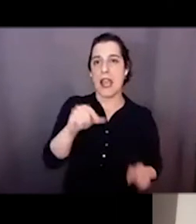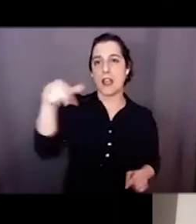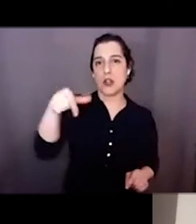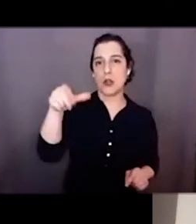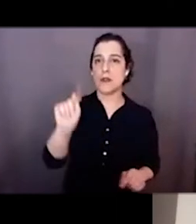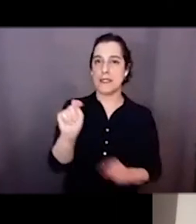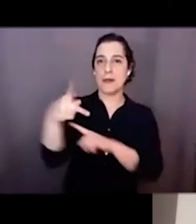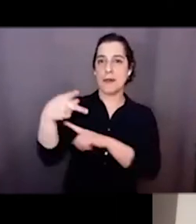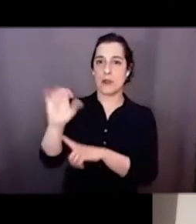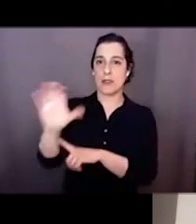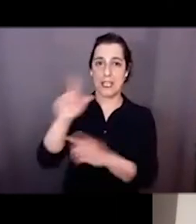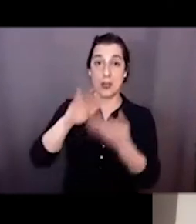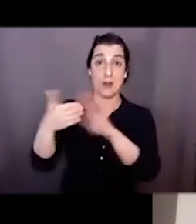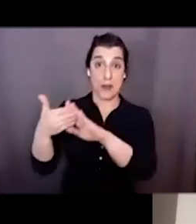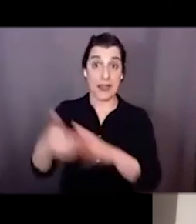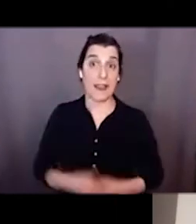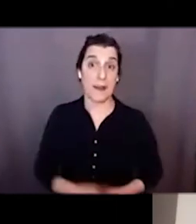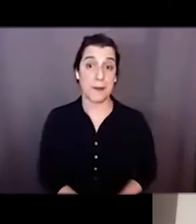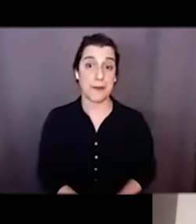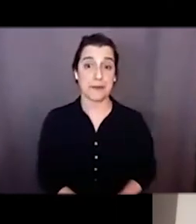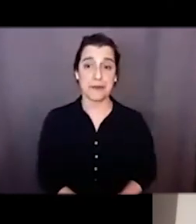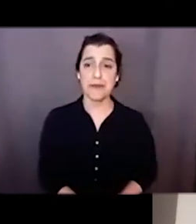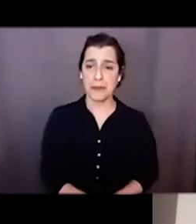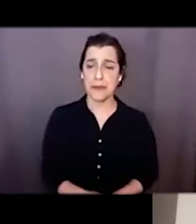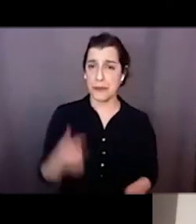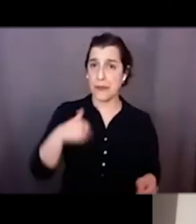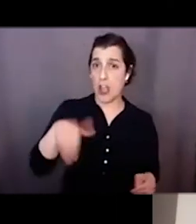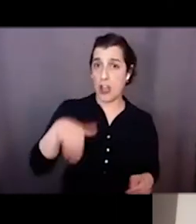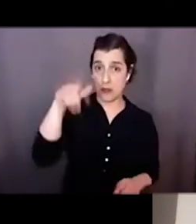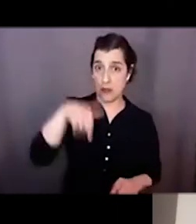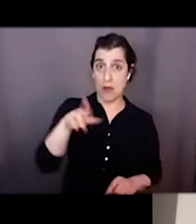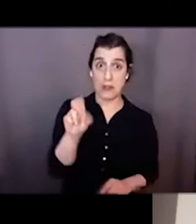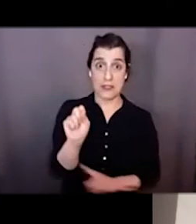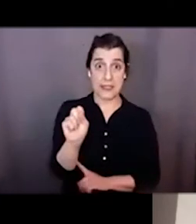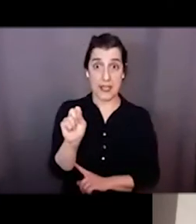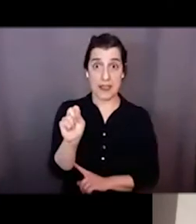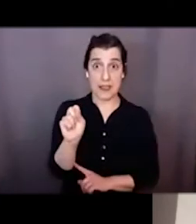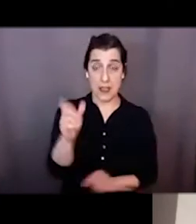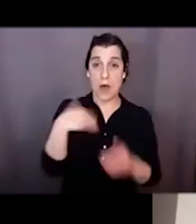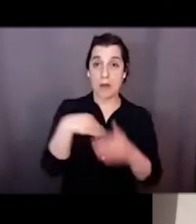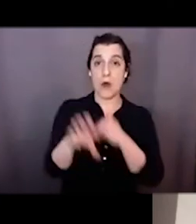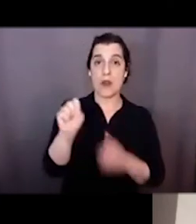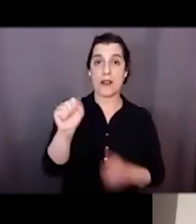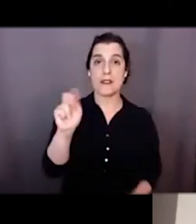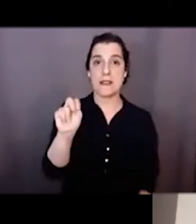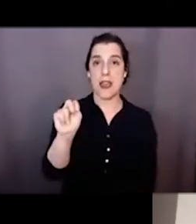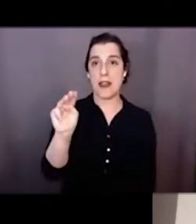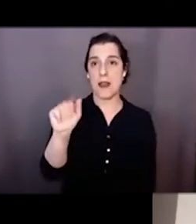And I, I grew up in the States, so I was born in San Mattel and, um, grew up in Southern California.